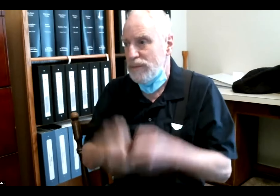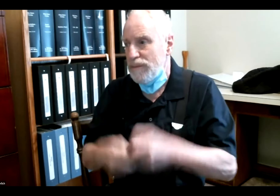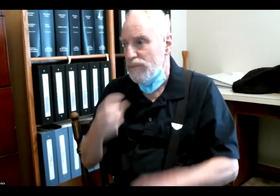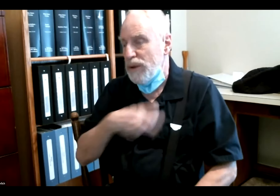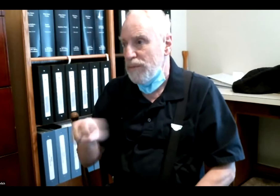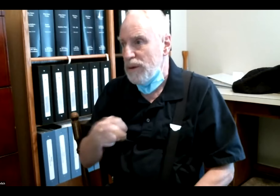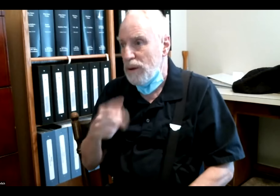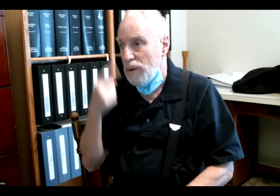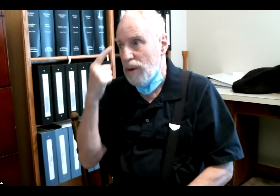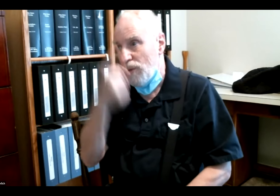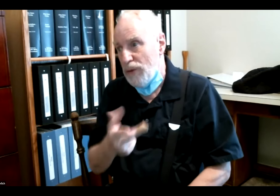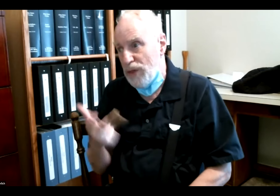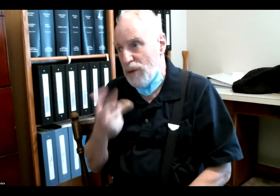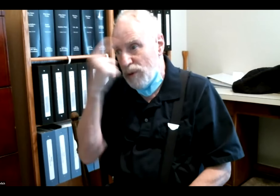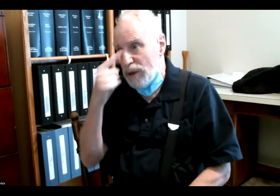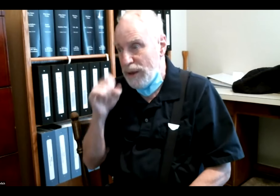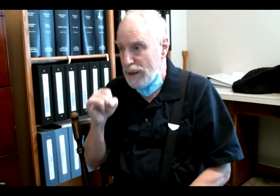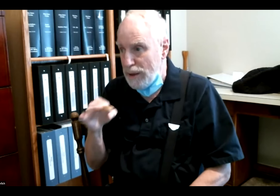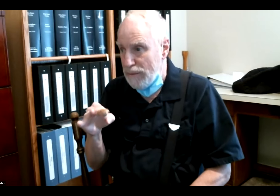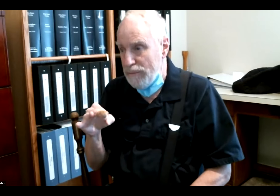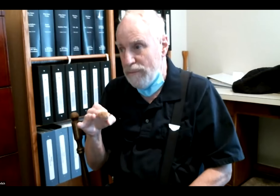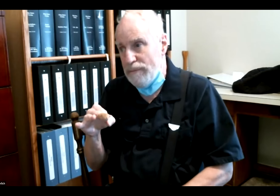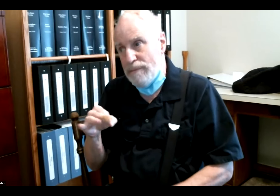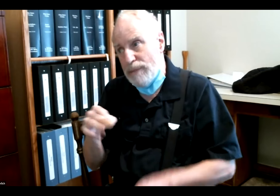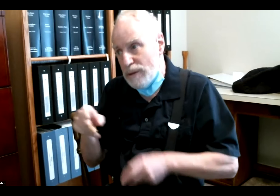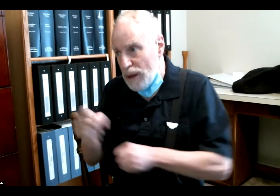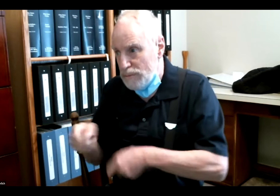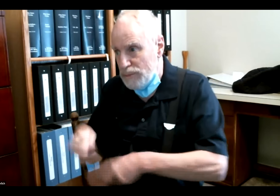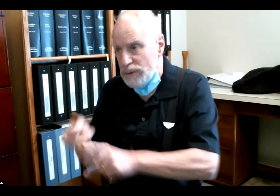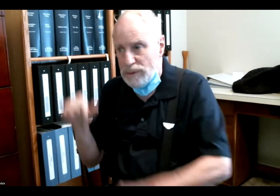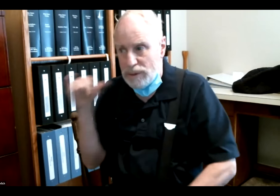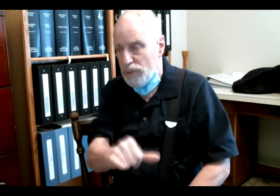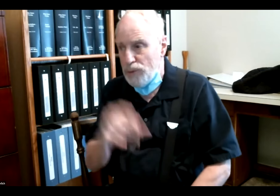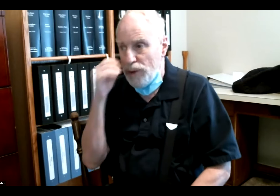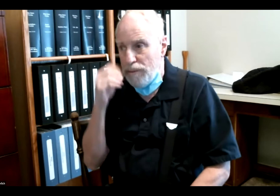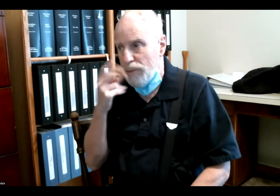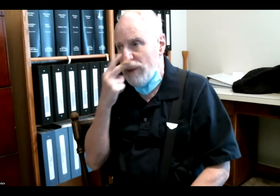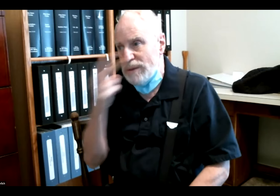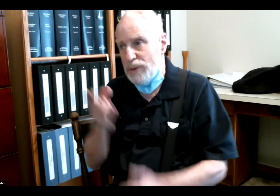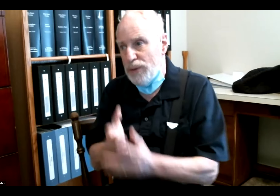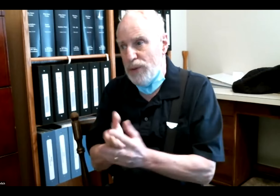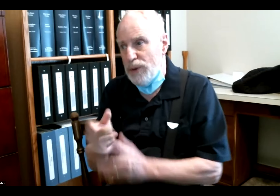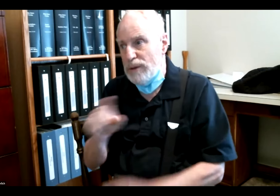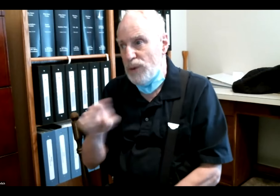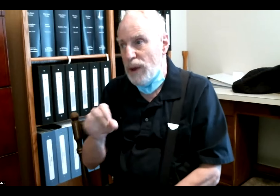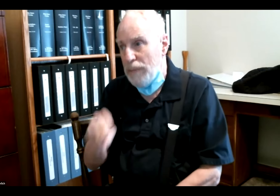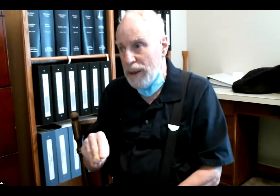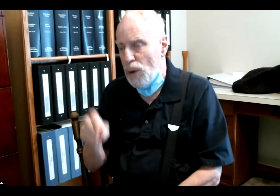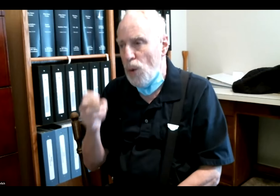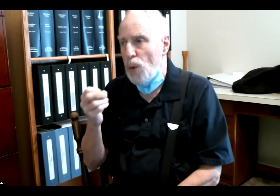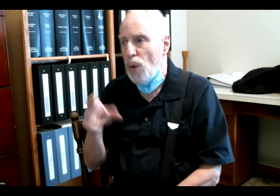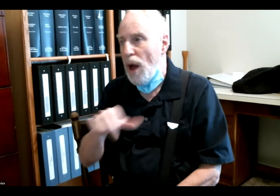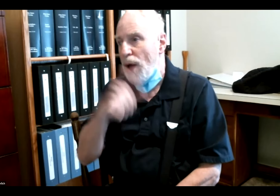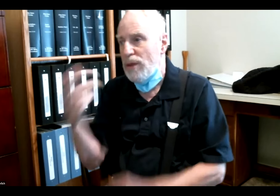far up north so transportation may be issues? I wonder if they could do it virtually through